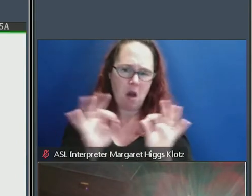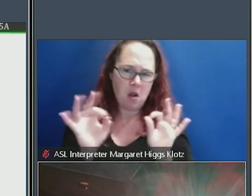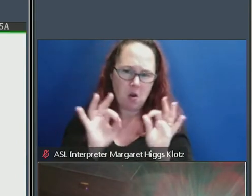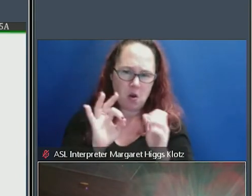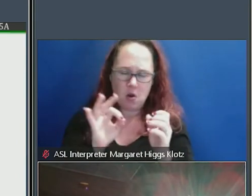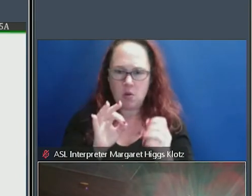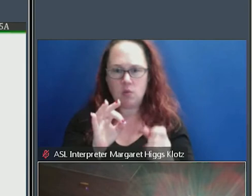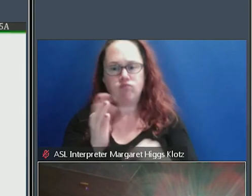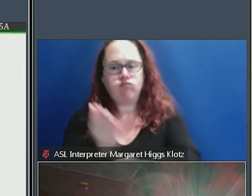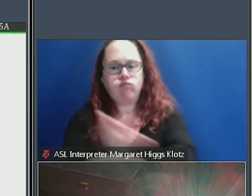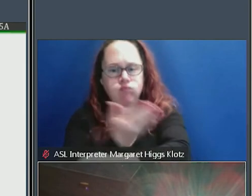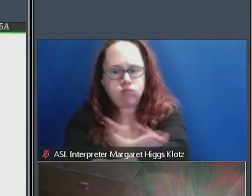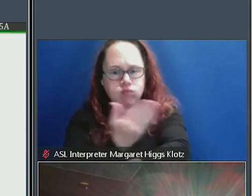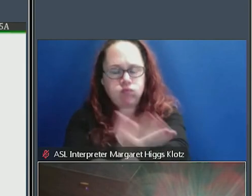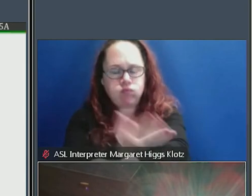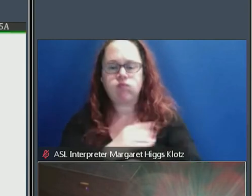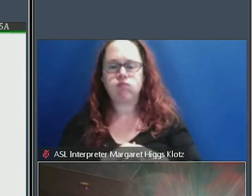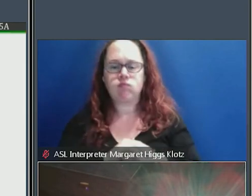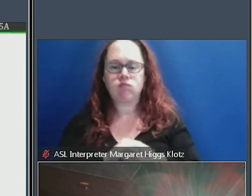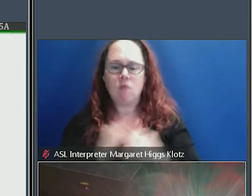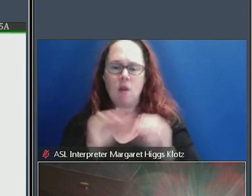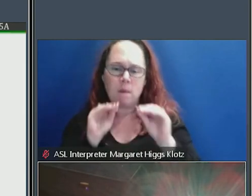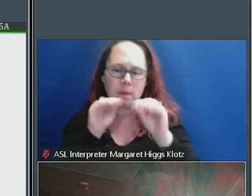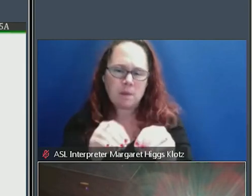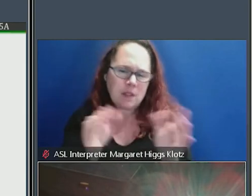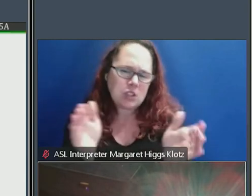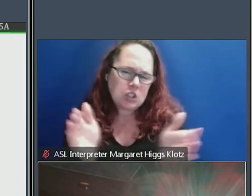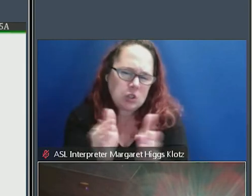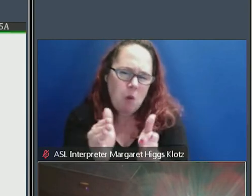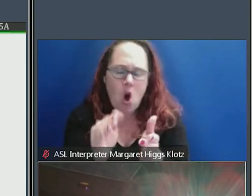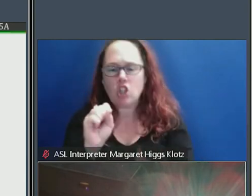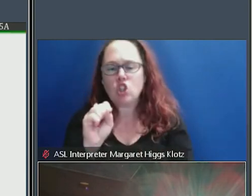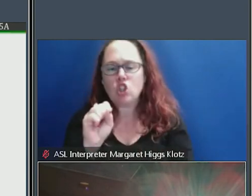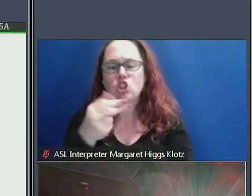maintenance placement of a small equipment, a shed on the site in theory,